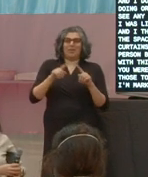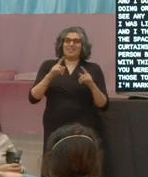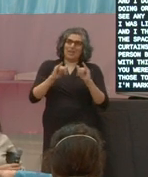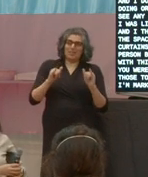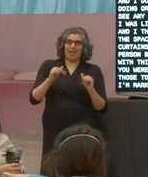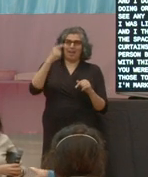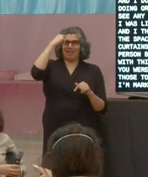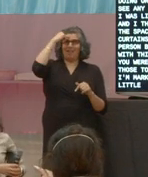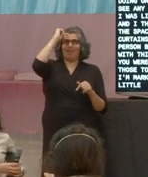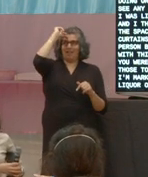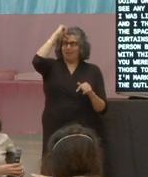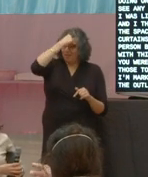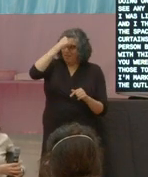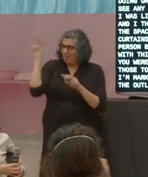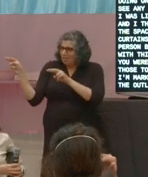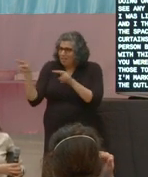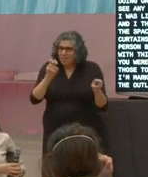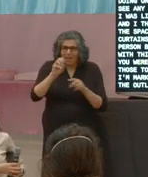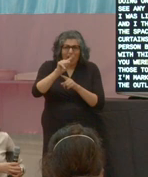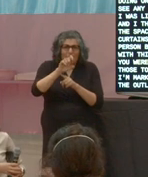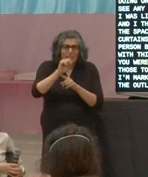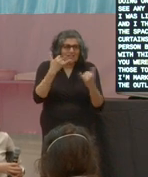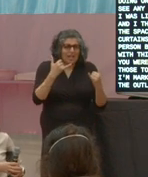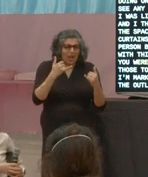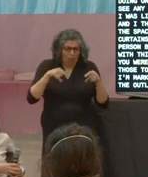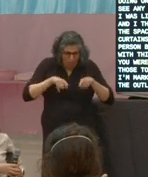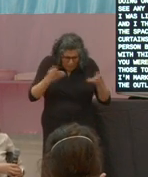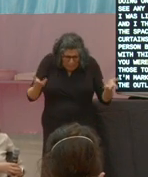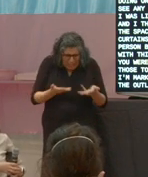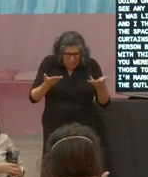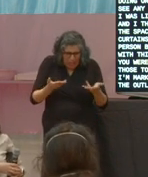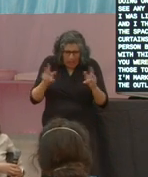looking at like our beds in the room while we're here. And also,